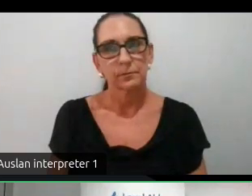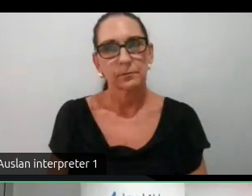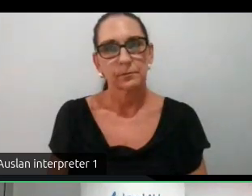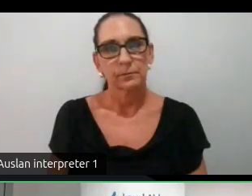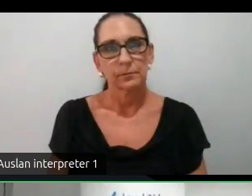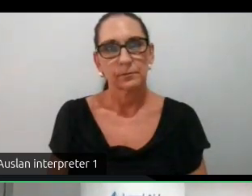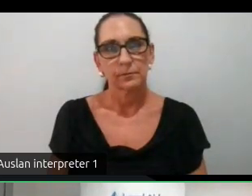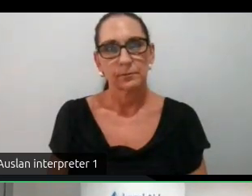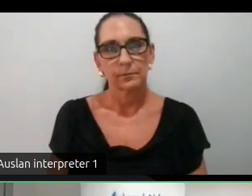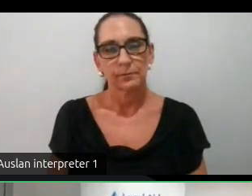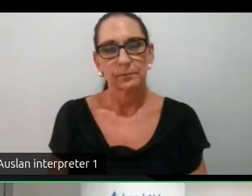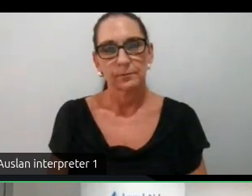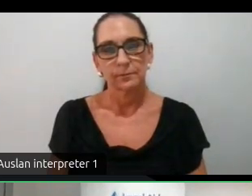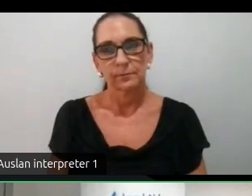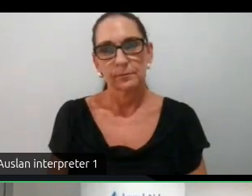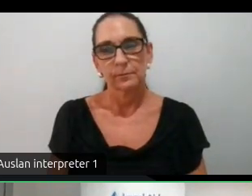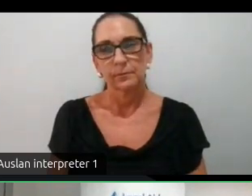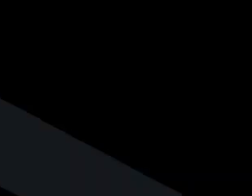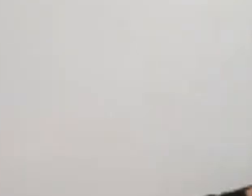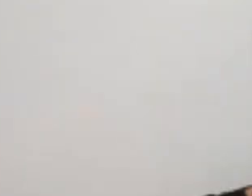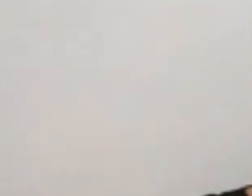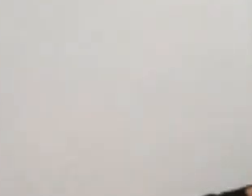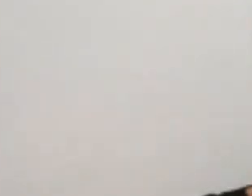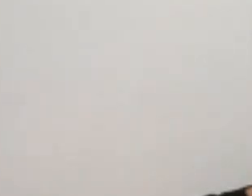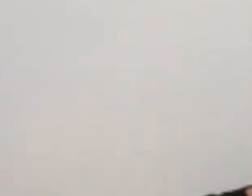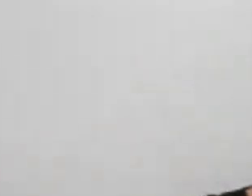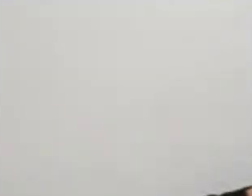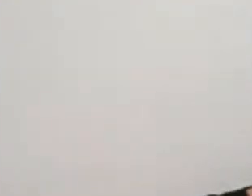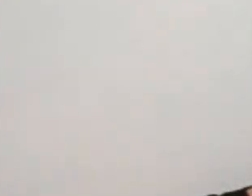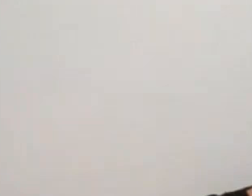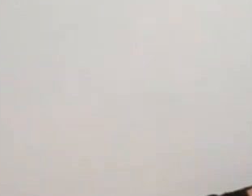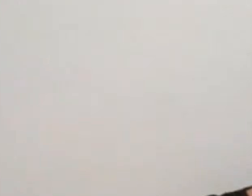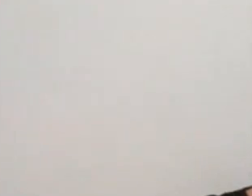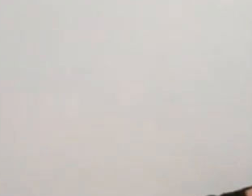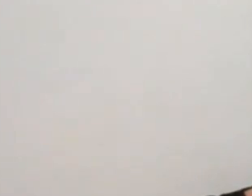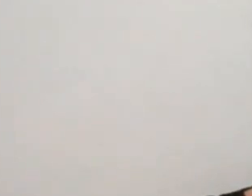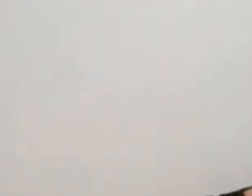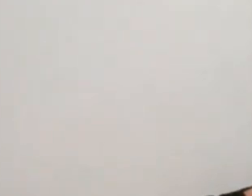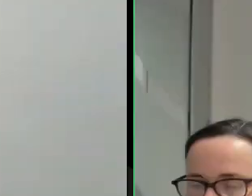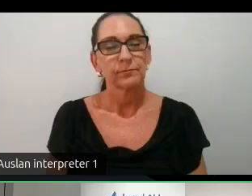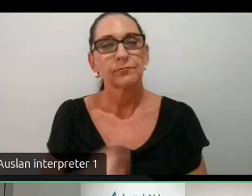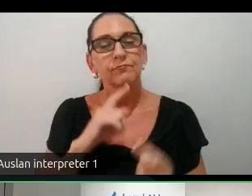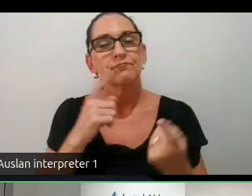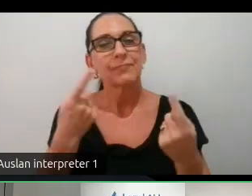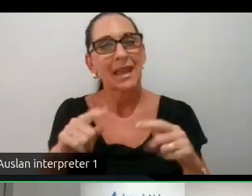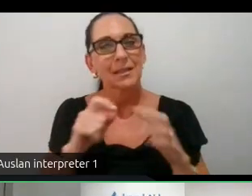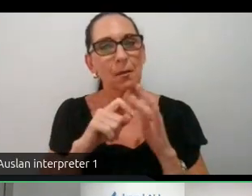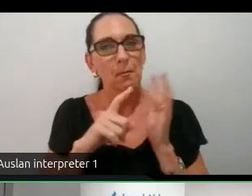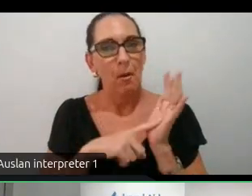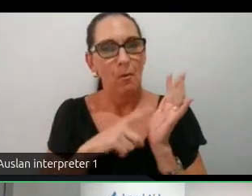we'll make that very clear. Yeah. Thanks, Paul. Okay, I'll hide that one. Now going to our next